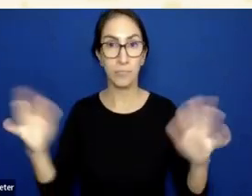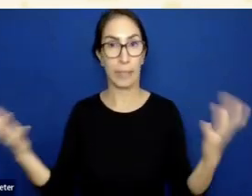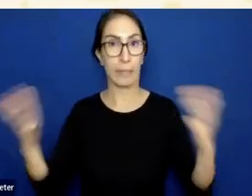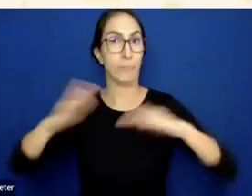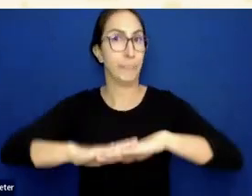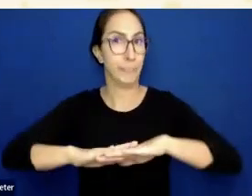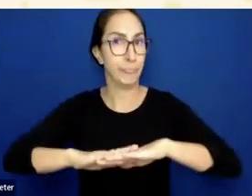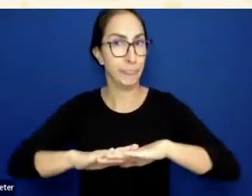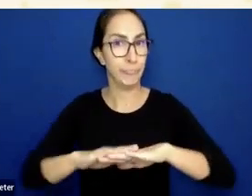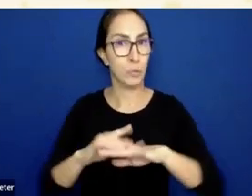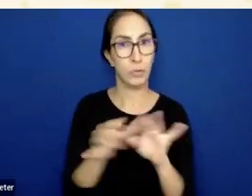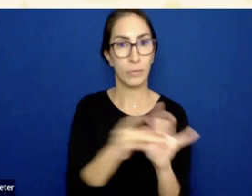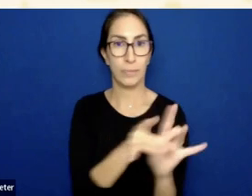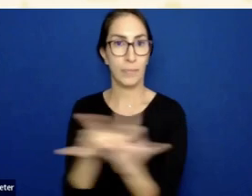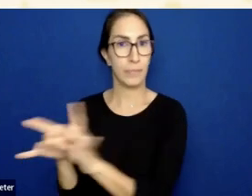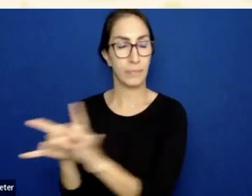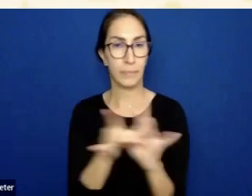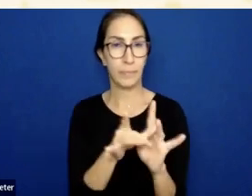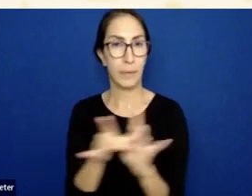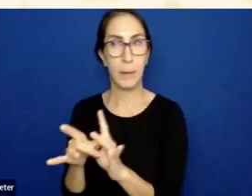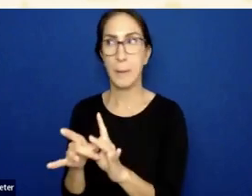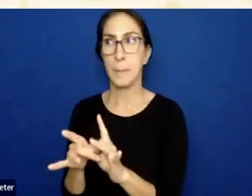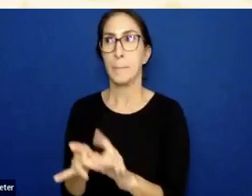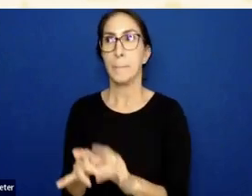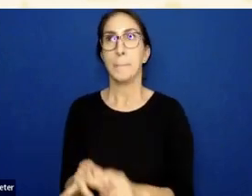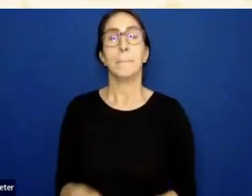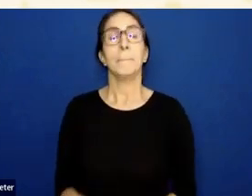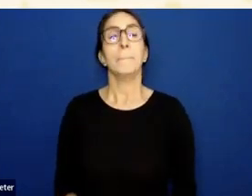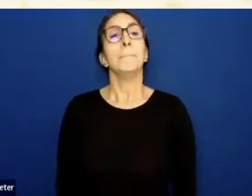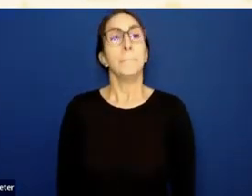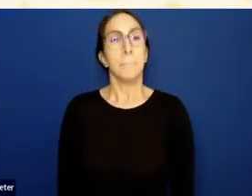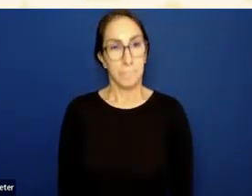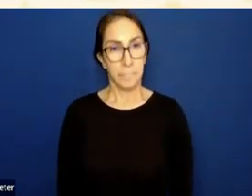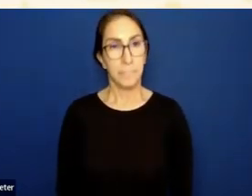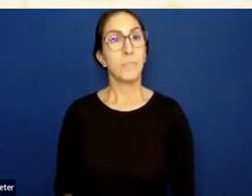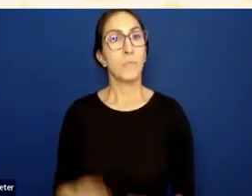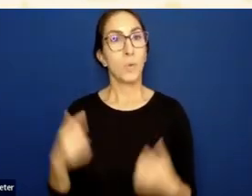, we are talking about effectiveness.